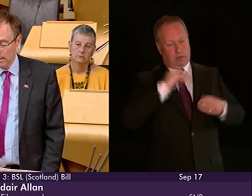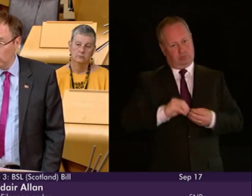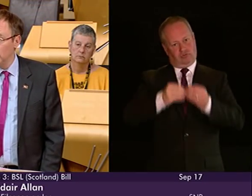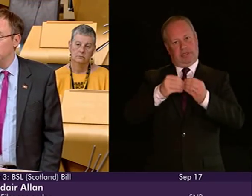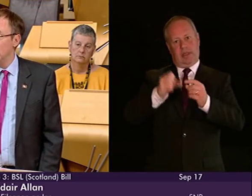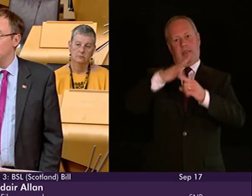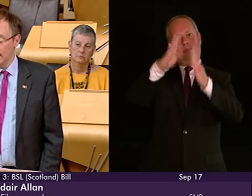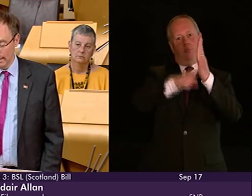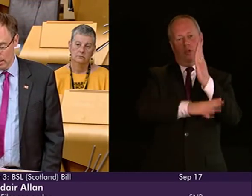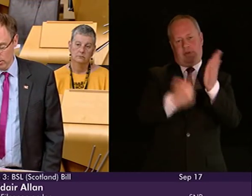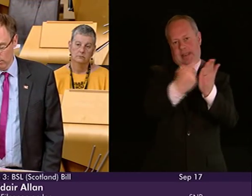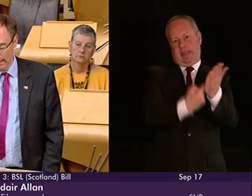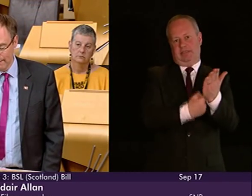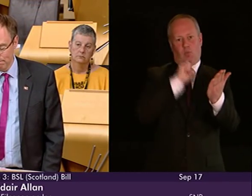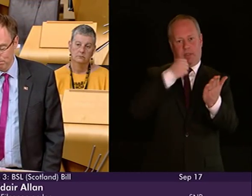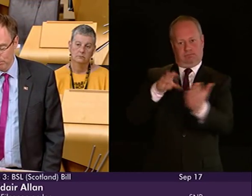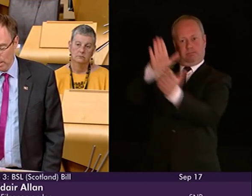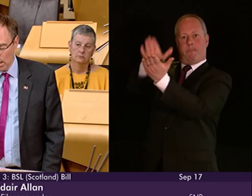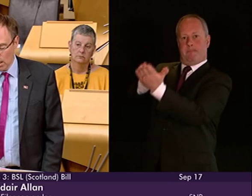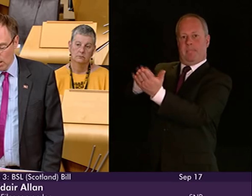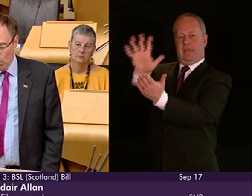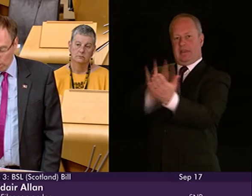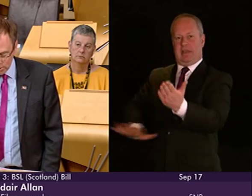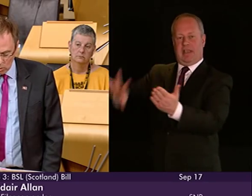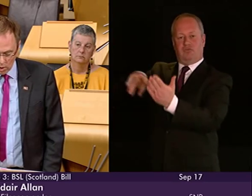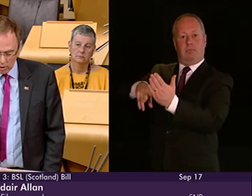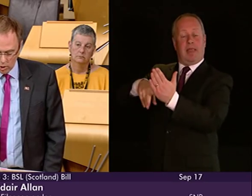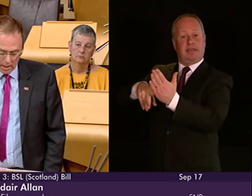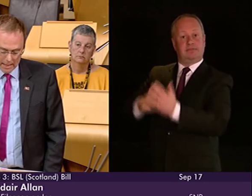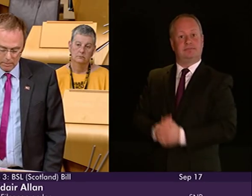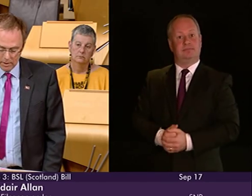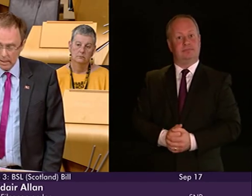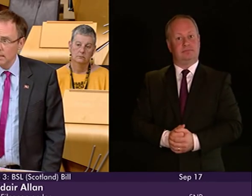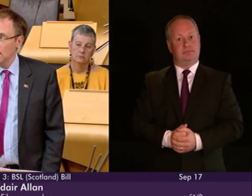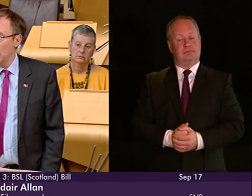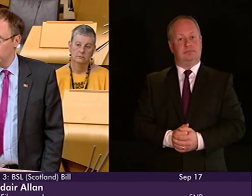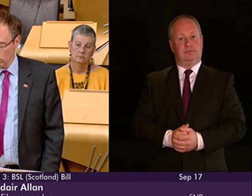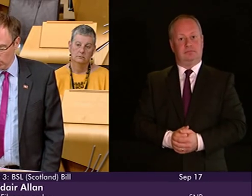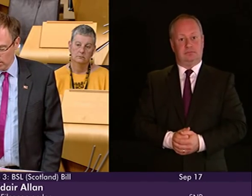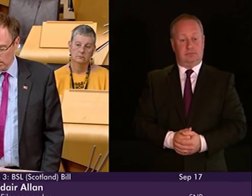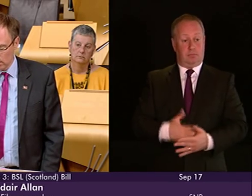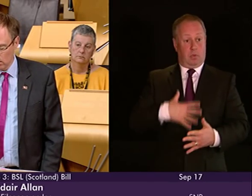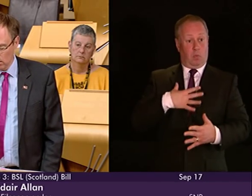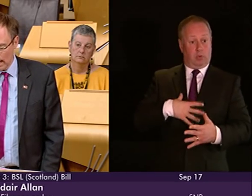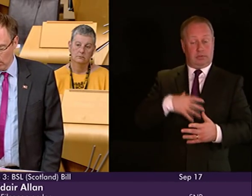that are to be included in the national plan. We want to share expertise and resources to